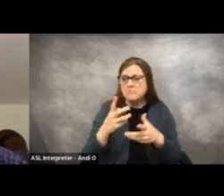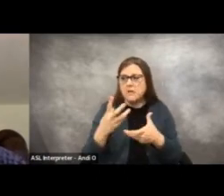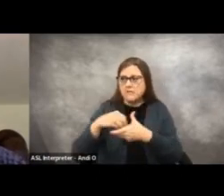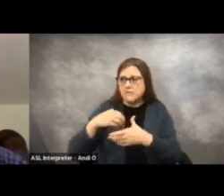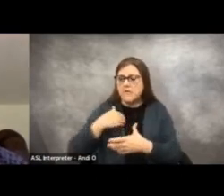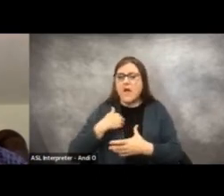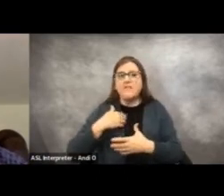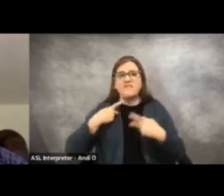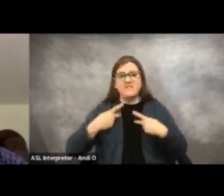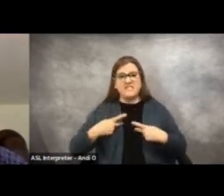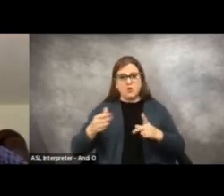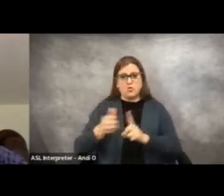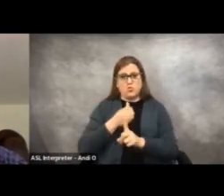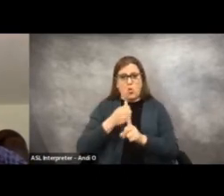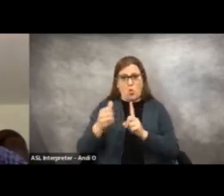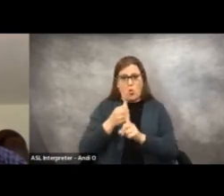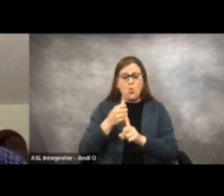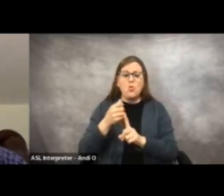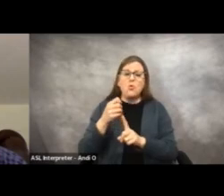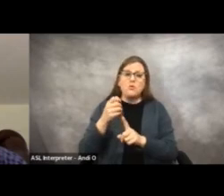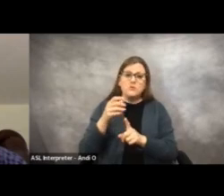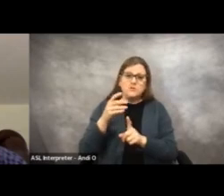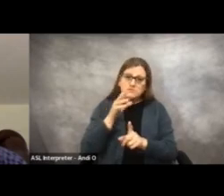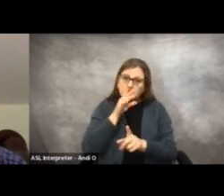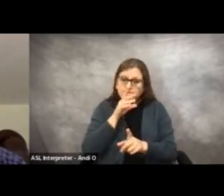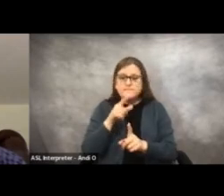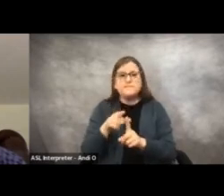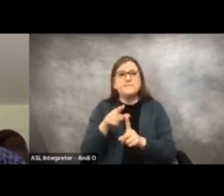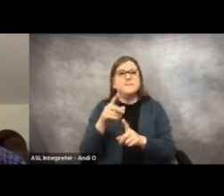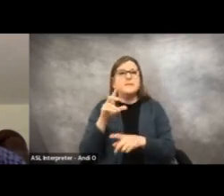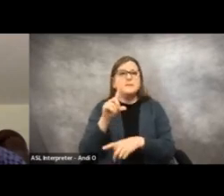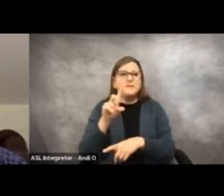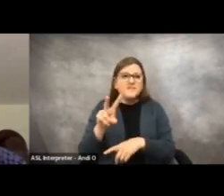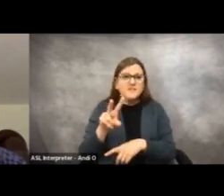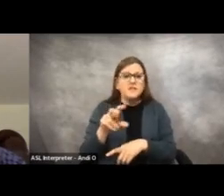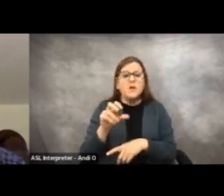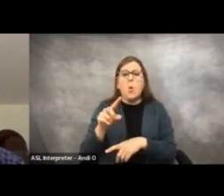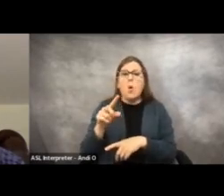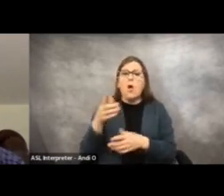abuse, domestic violence anoxia from overdose, exposure to